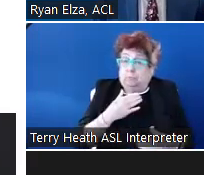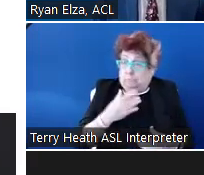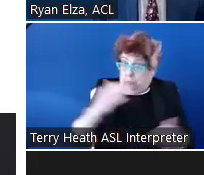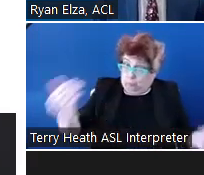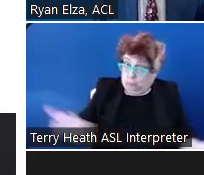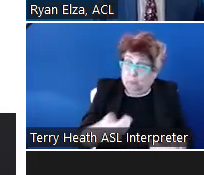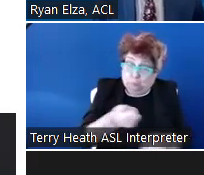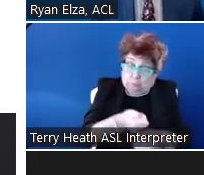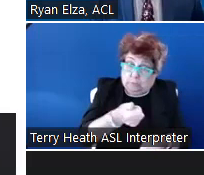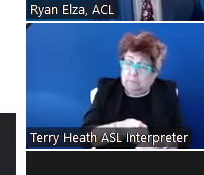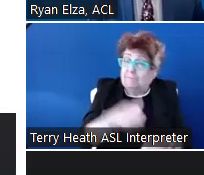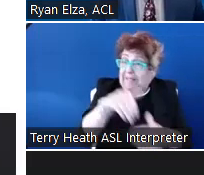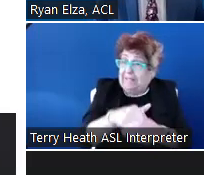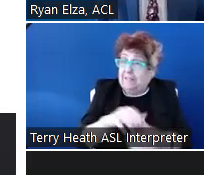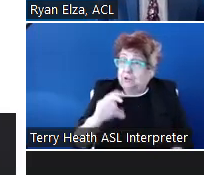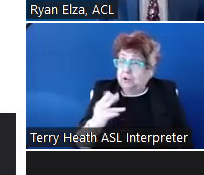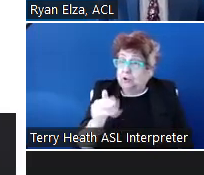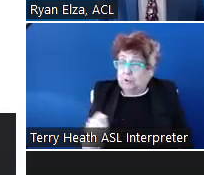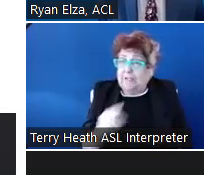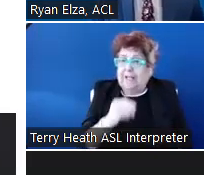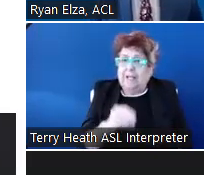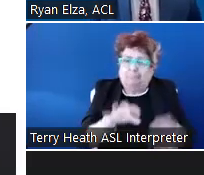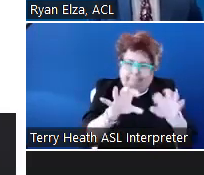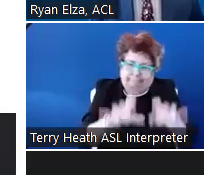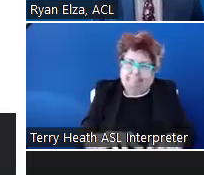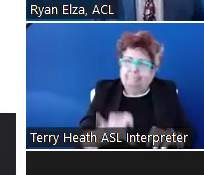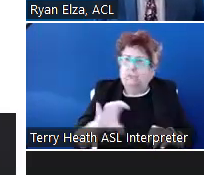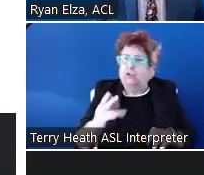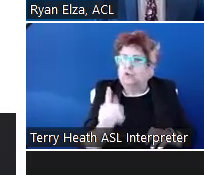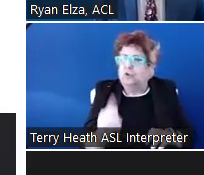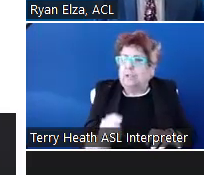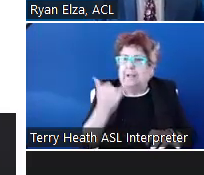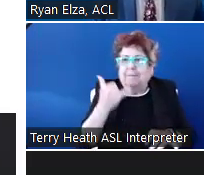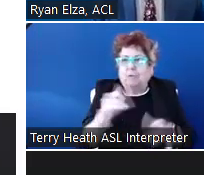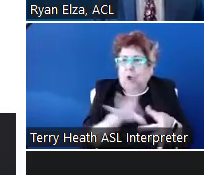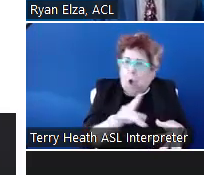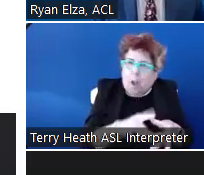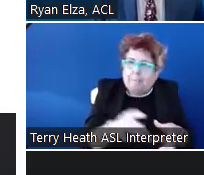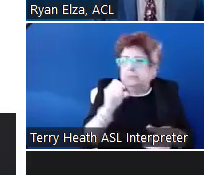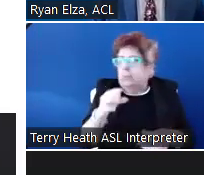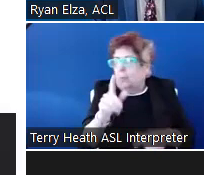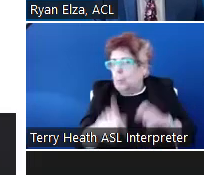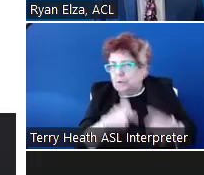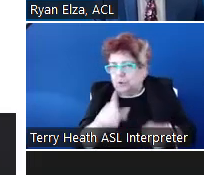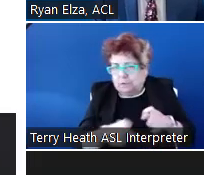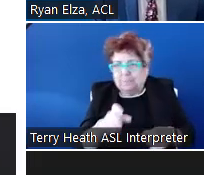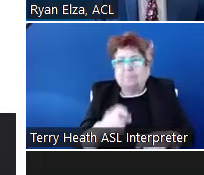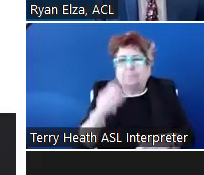use the chat to make the comments and submit your questions any time in the Q&A feature in the Zoom dashboard or you